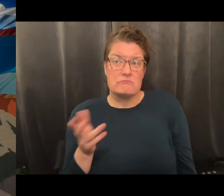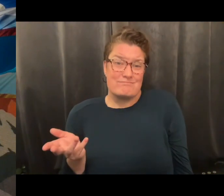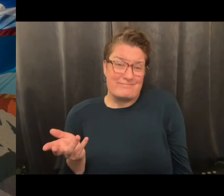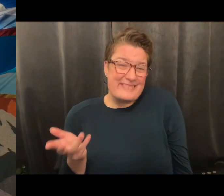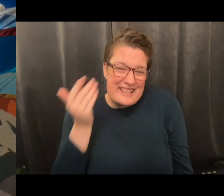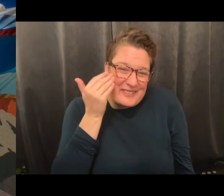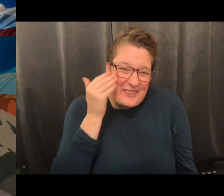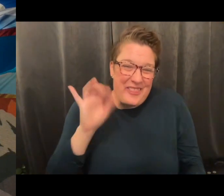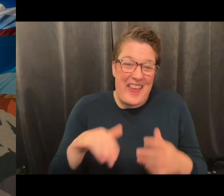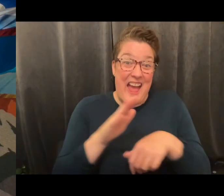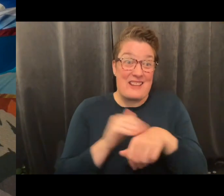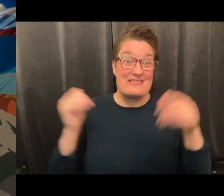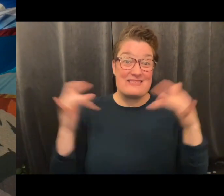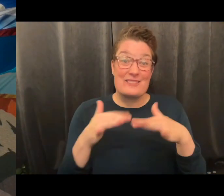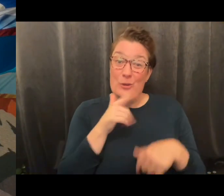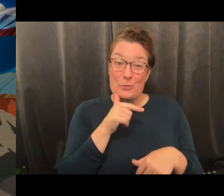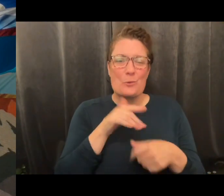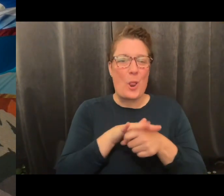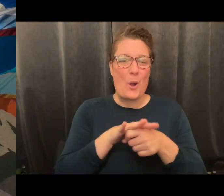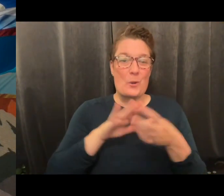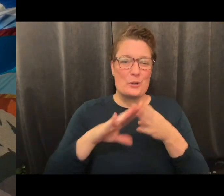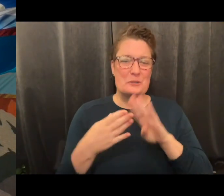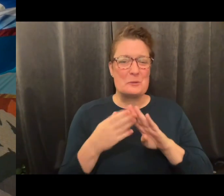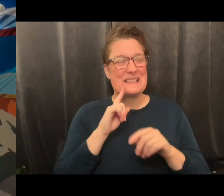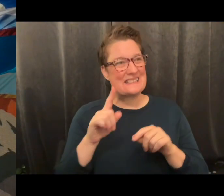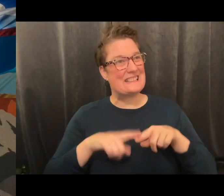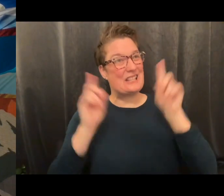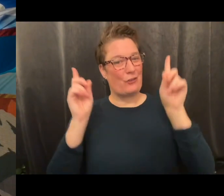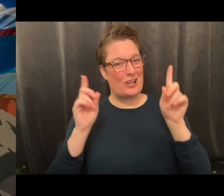of community than who's drawn to our individual offerings that we make.